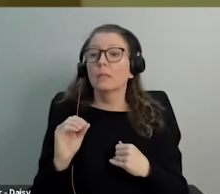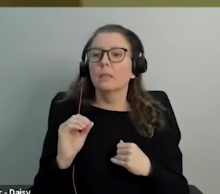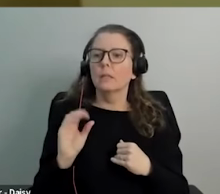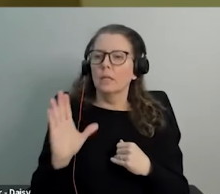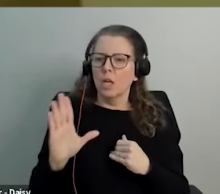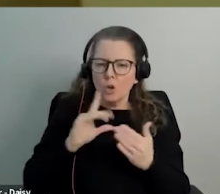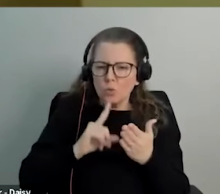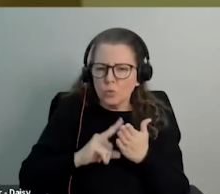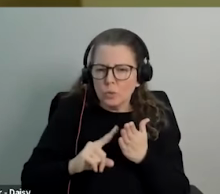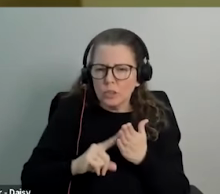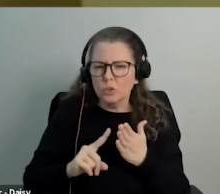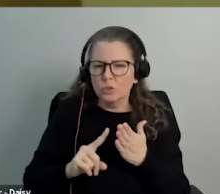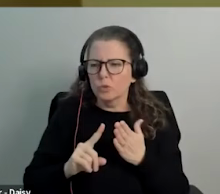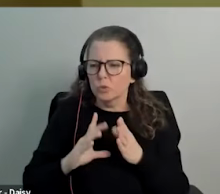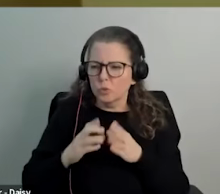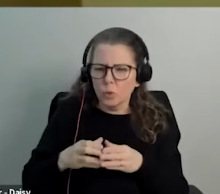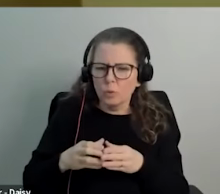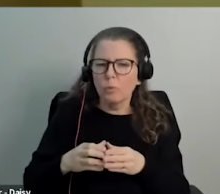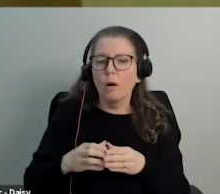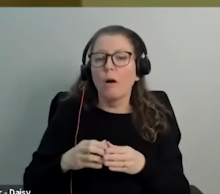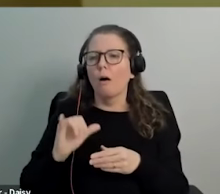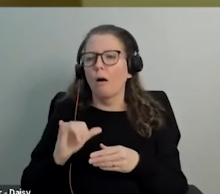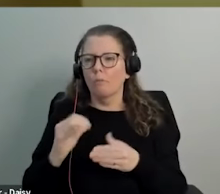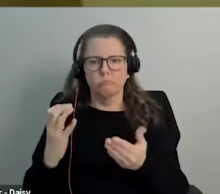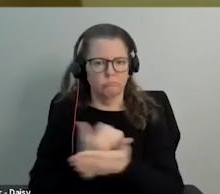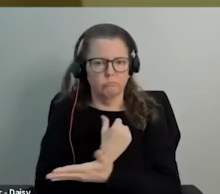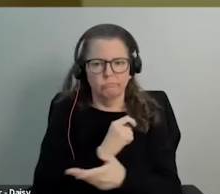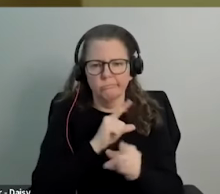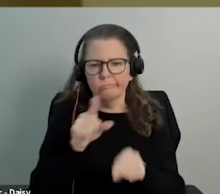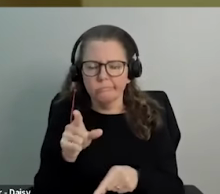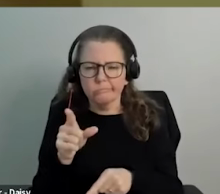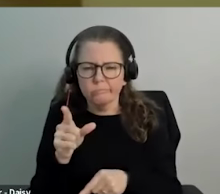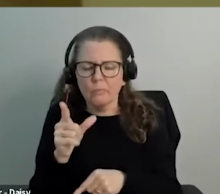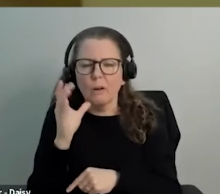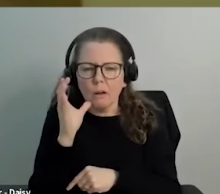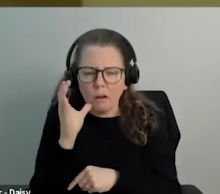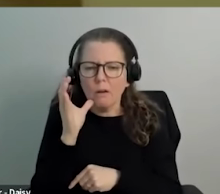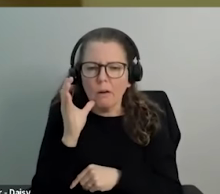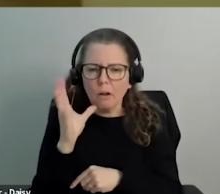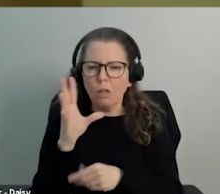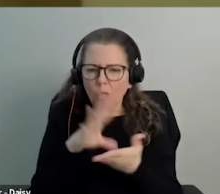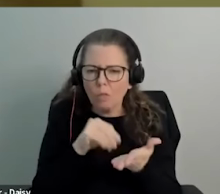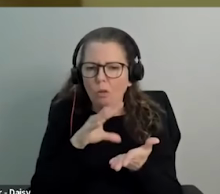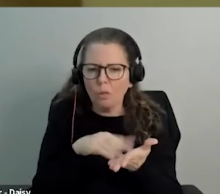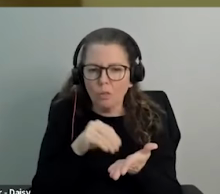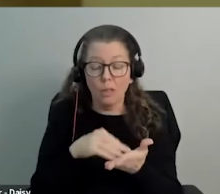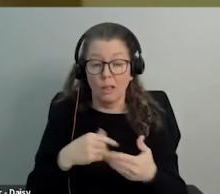it's a great opportunity to listen to people learn. There's always volunteer events. I know at Verizon, I'm pretty lucky,